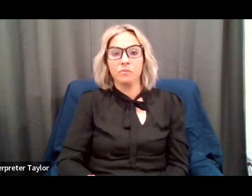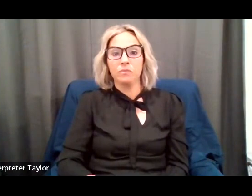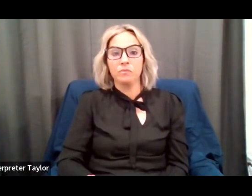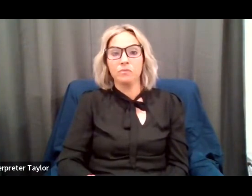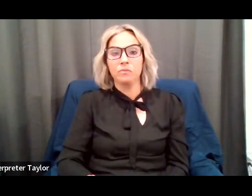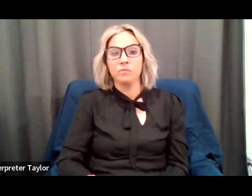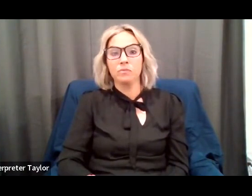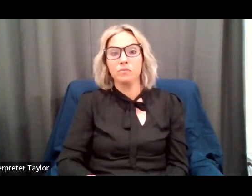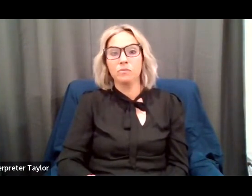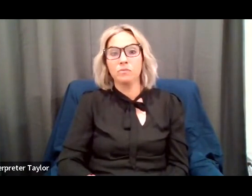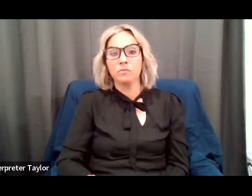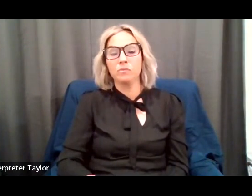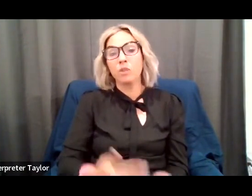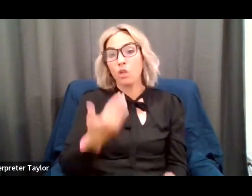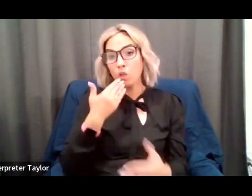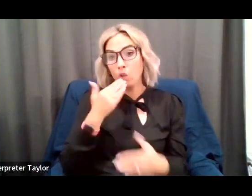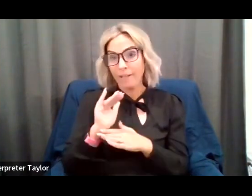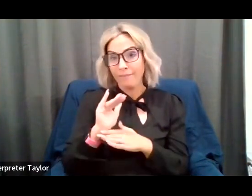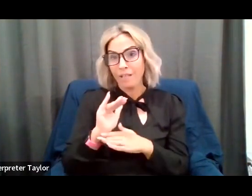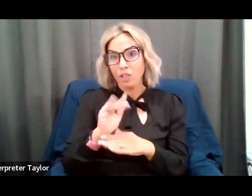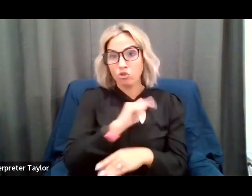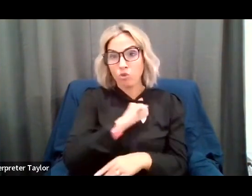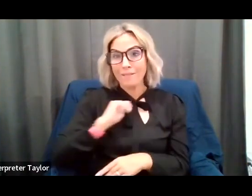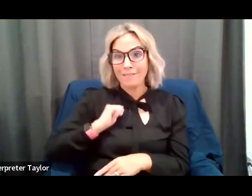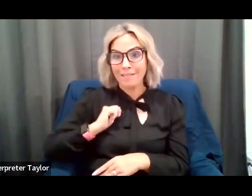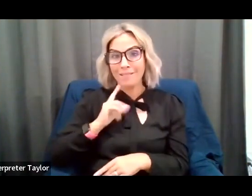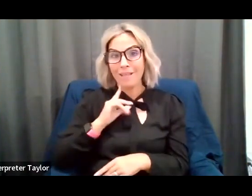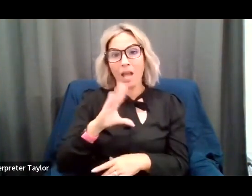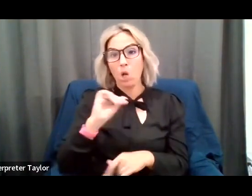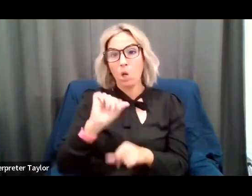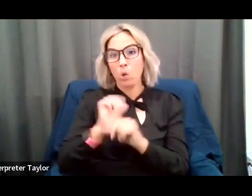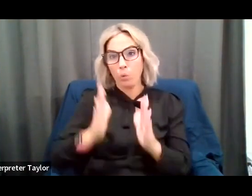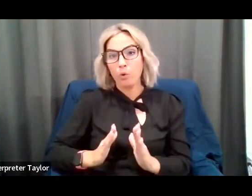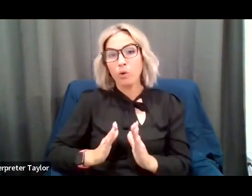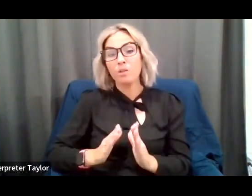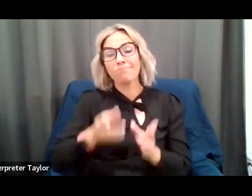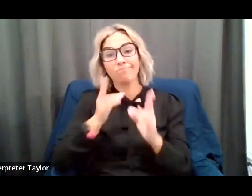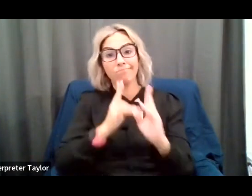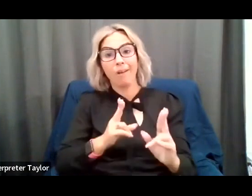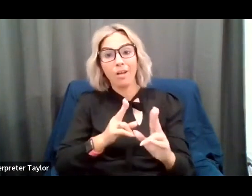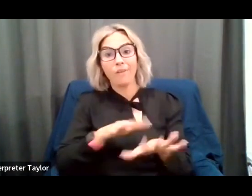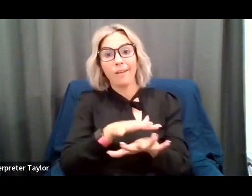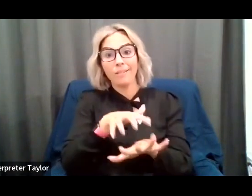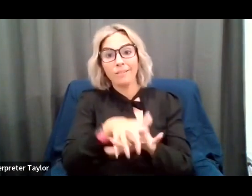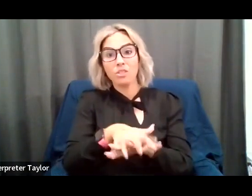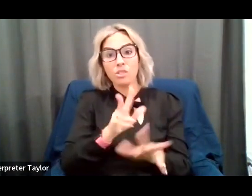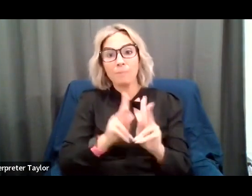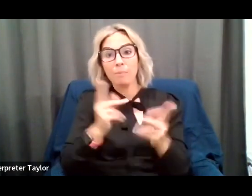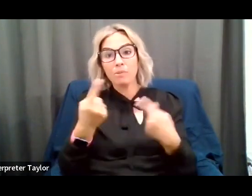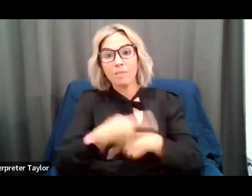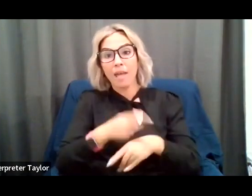Good evening, trustees and colleagues. In honor of Indigenous Peoples Day, I would like to open tonight's comments